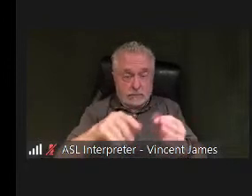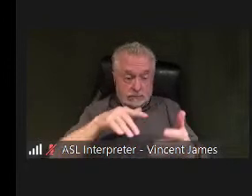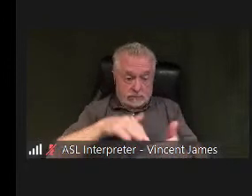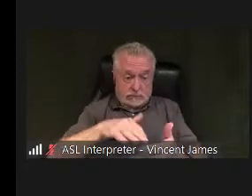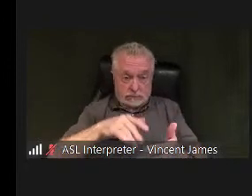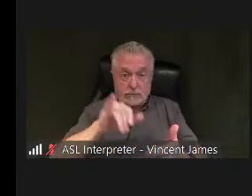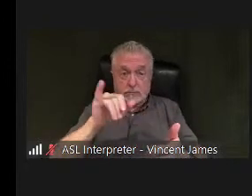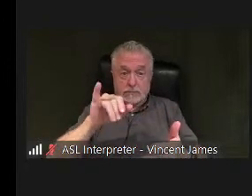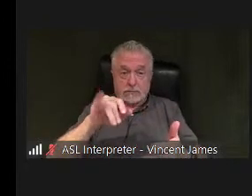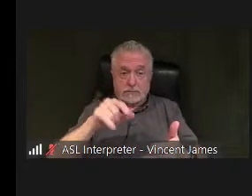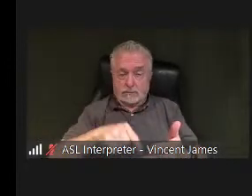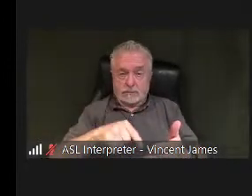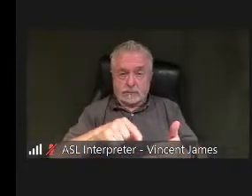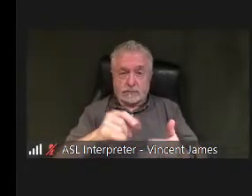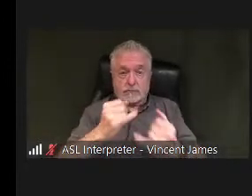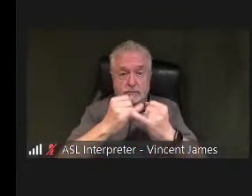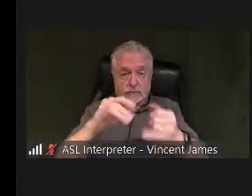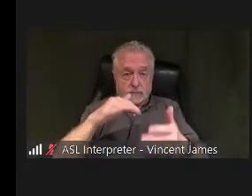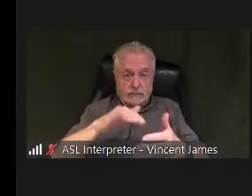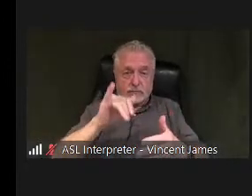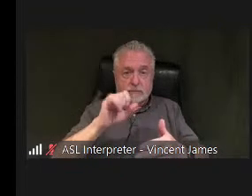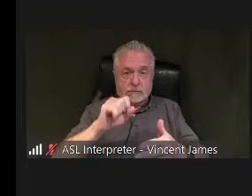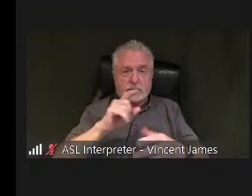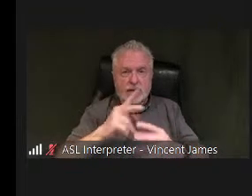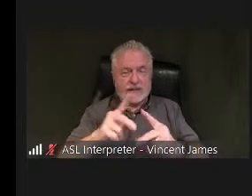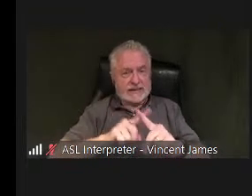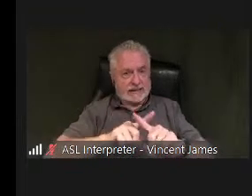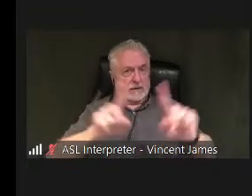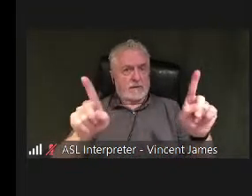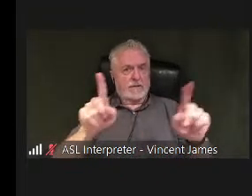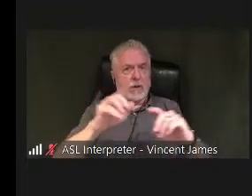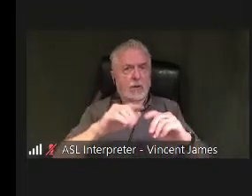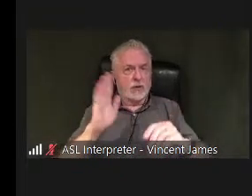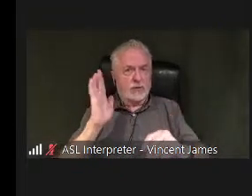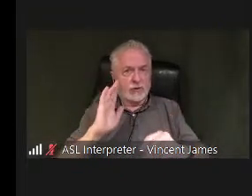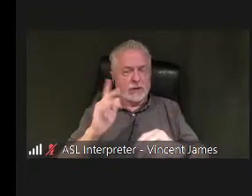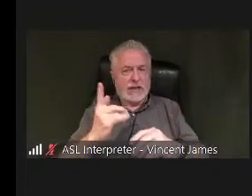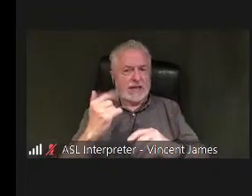and this independent study is very different from what we use last year,